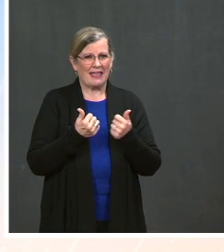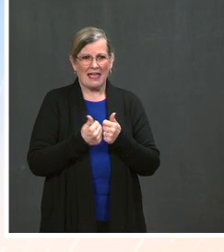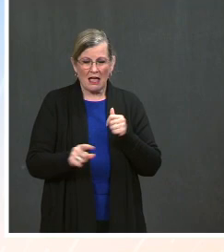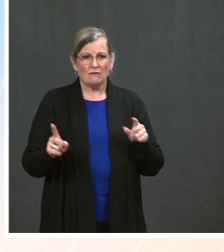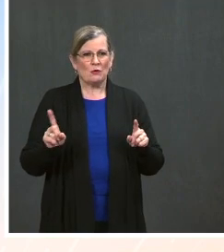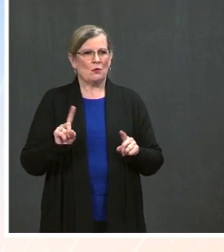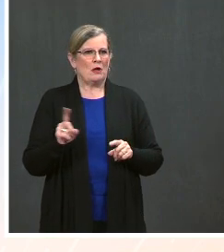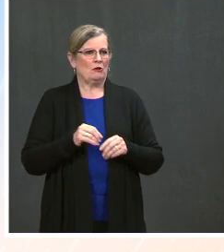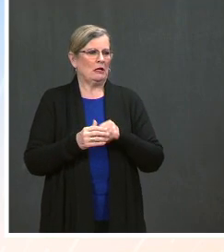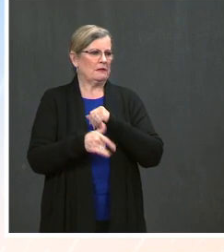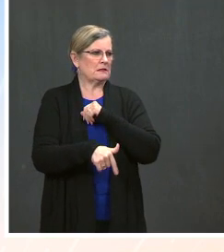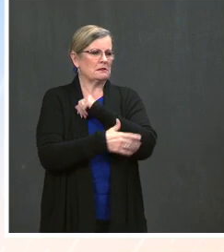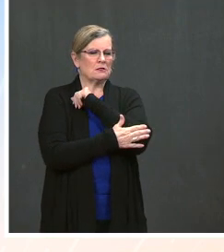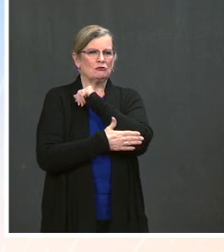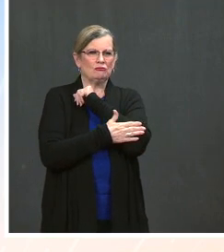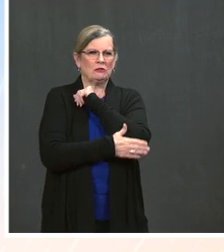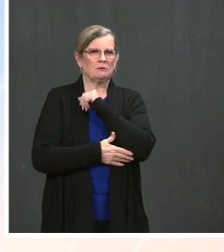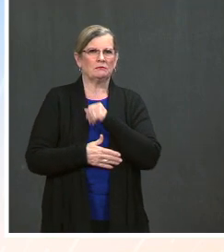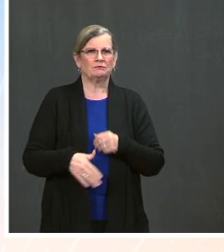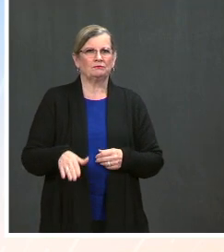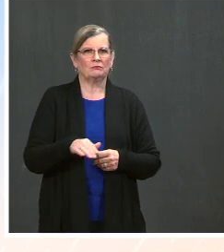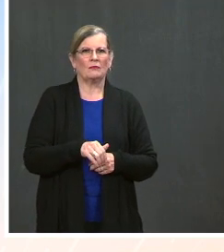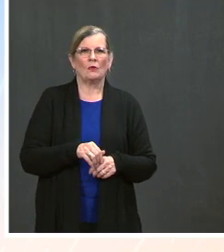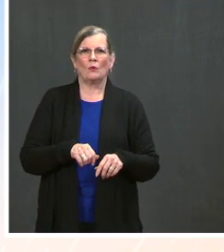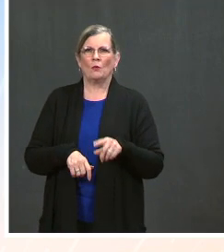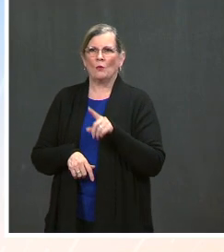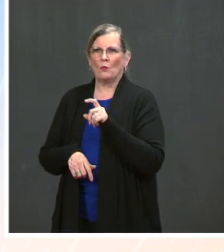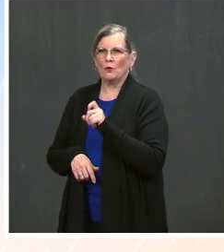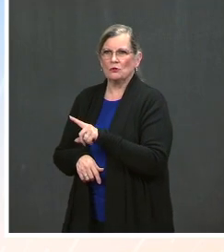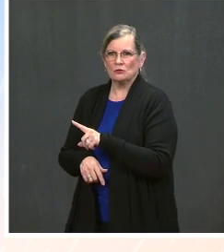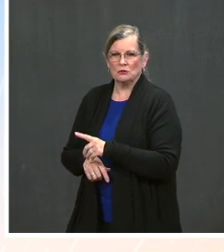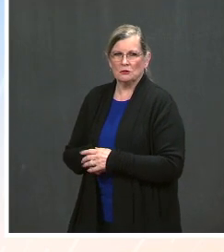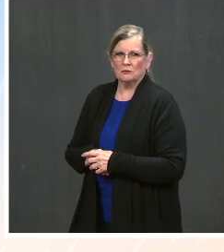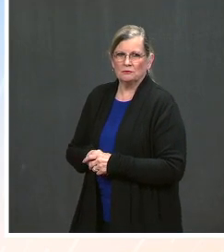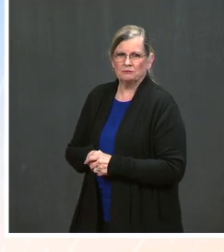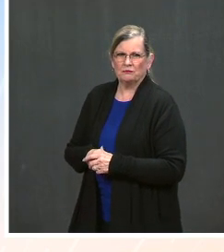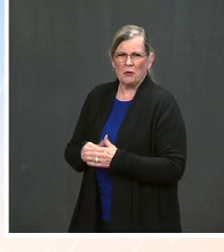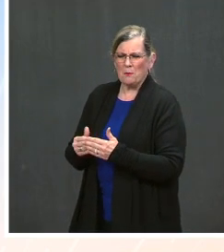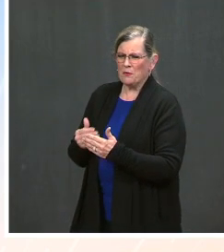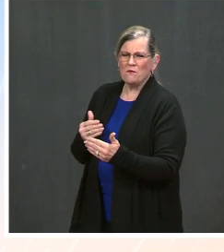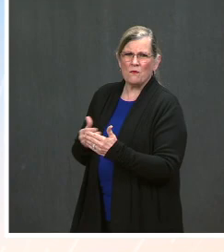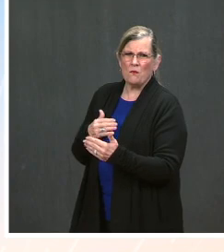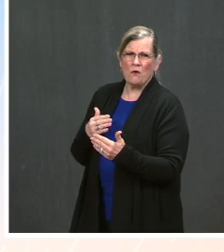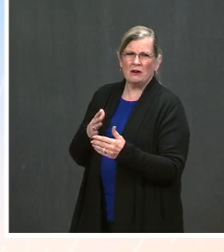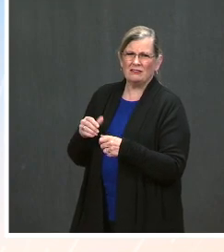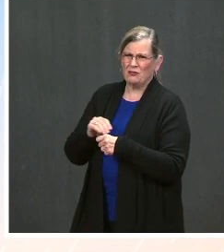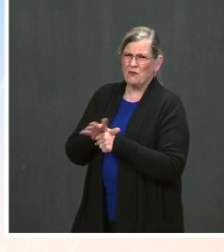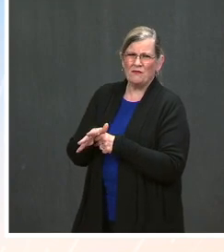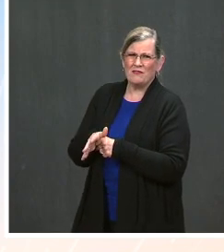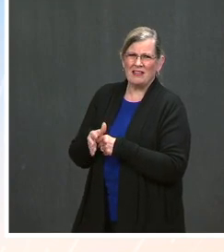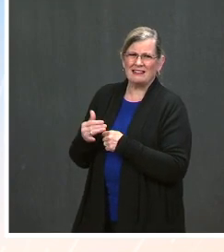and even now, even -- you know, sort of, even before COVID, there were gaps between what was available in terms of jobs